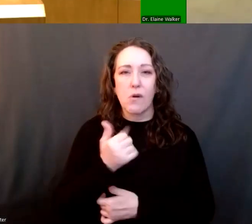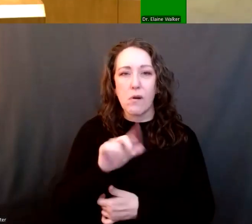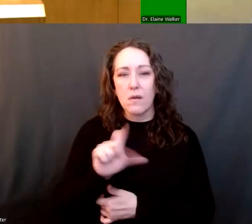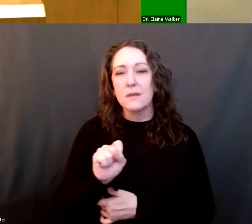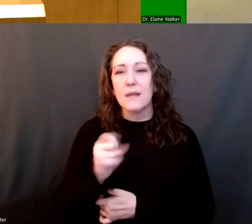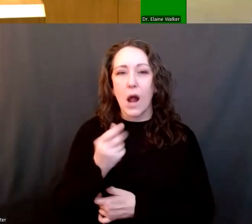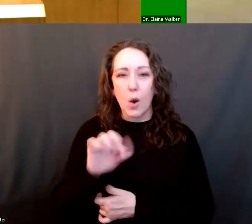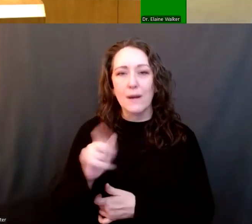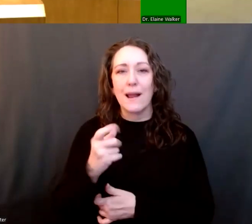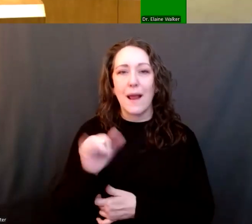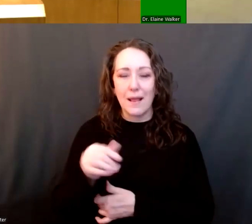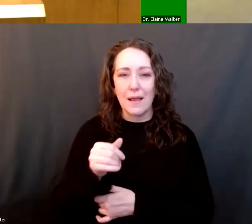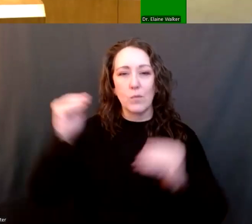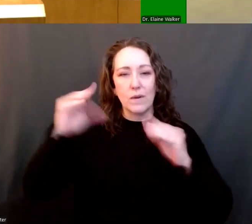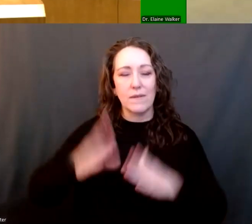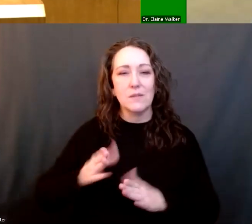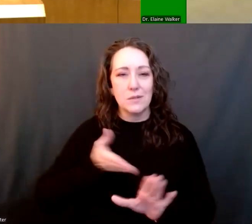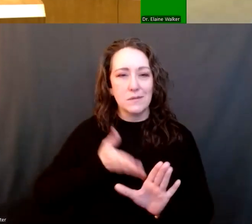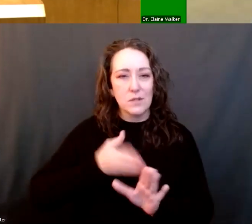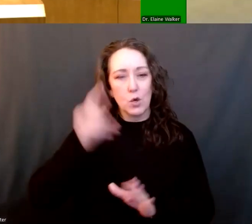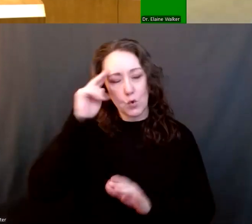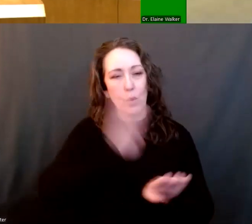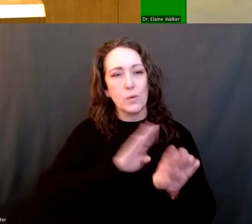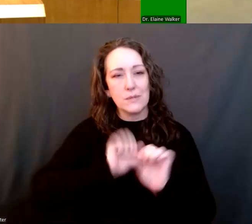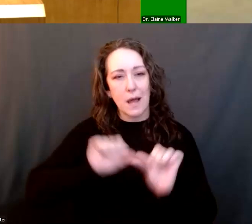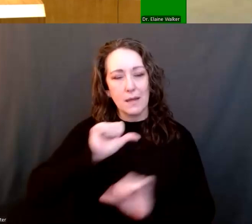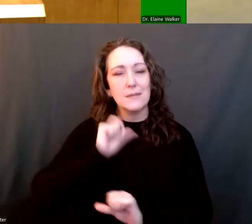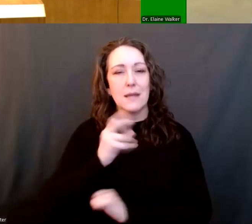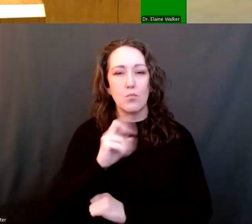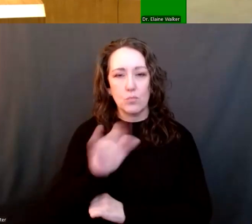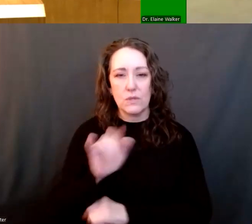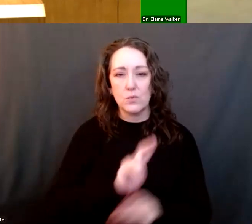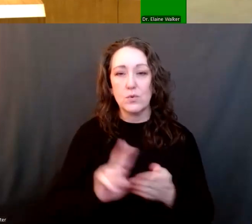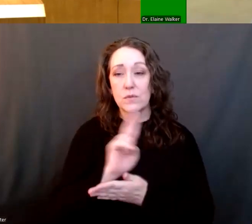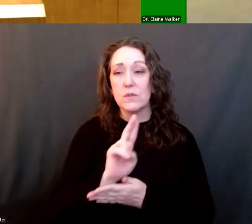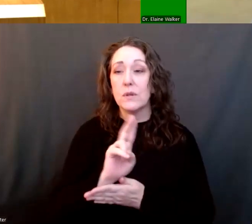Psychology and Neuroscience at Emer University she got her Bachelors at Washington University